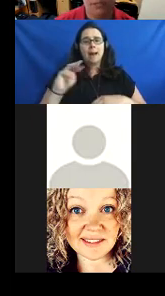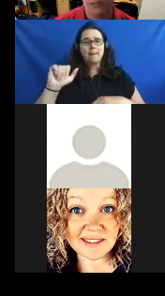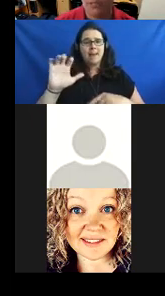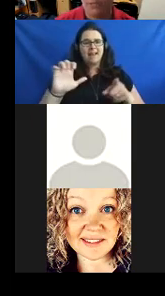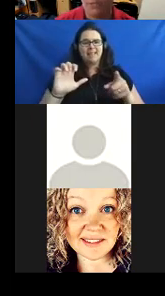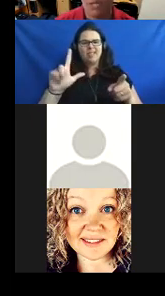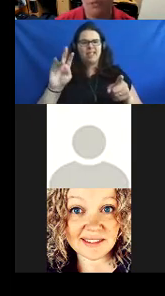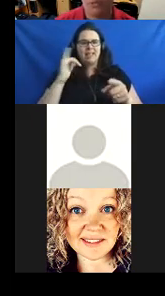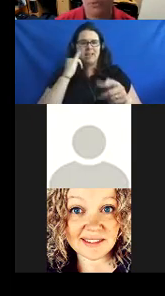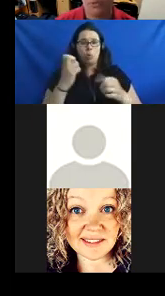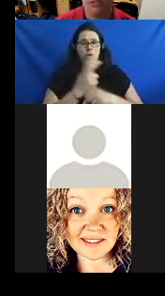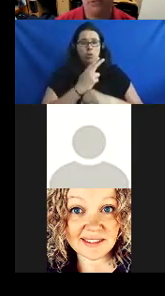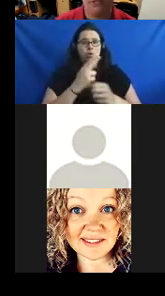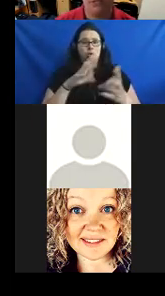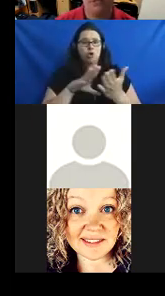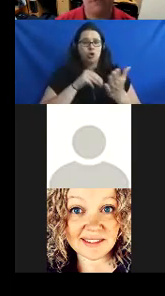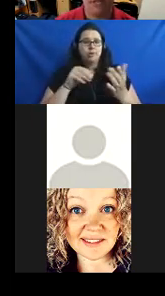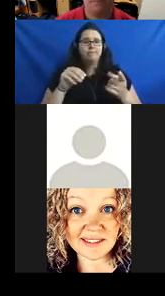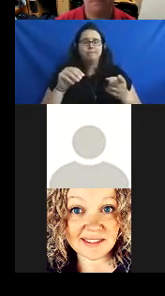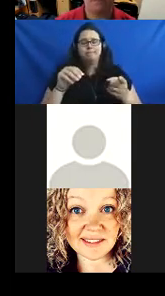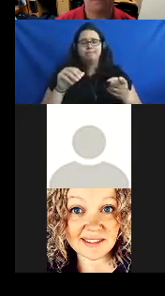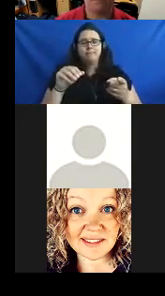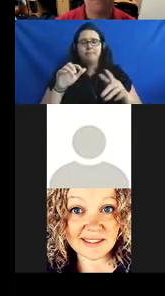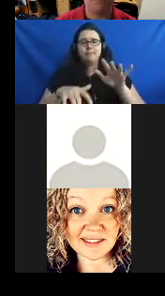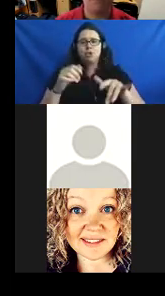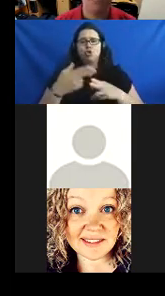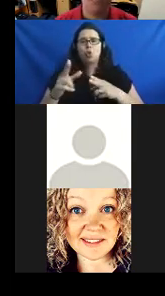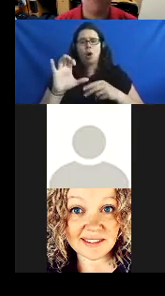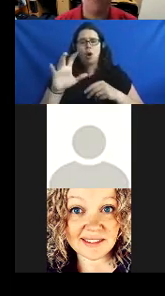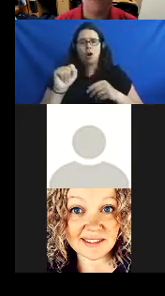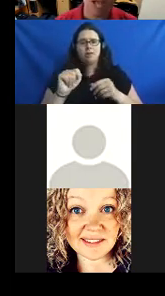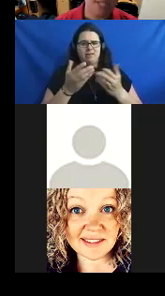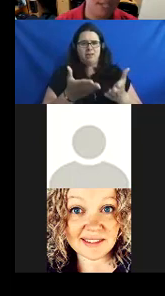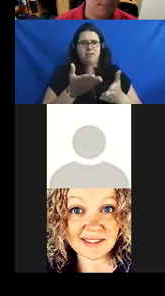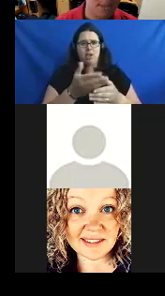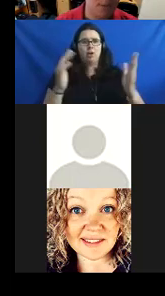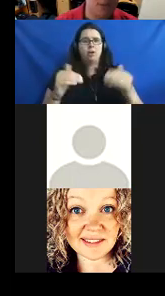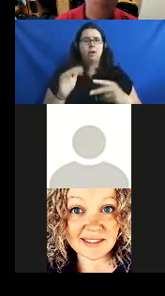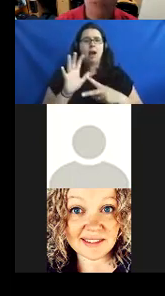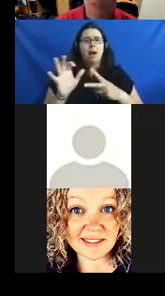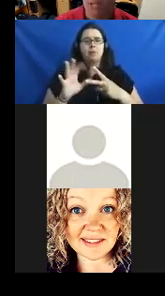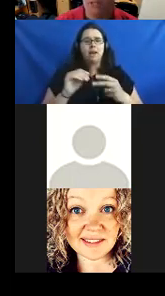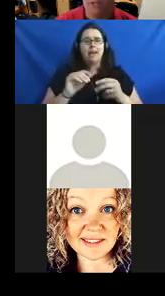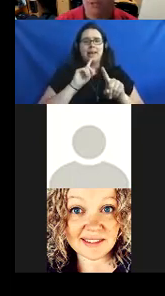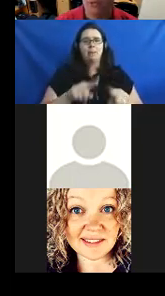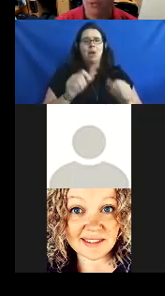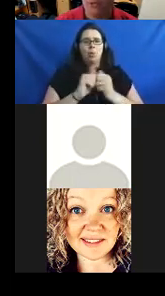IF YOU WANT TO LEARN THE KEYBOARD SHORTCUTS THERE IS A LINK FOR THAT. IT WOULD BE OPTION AND COMMAND WITH PLUS OR MINUS.